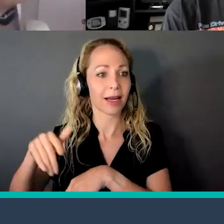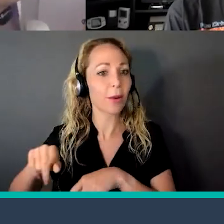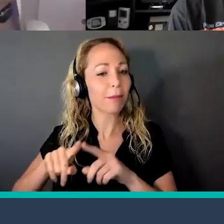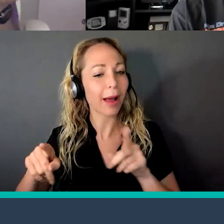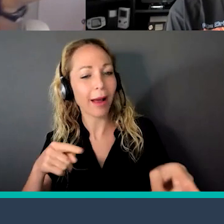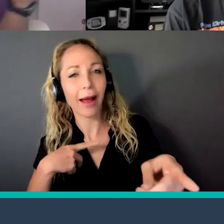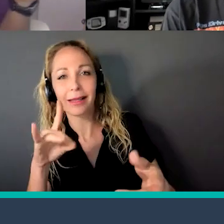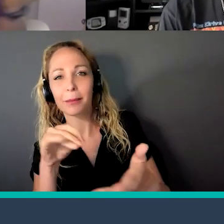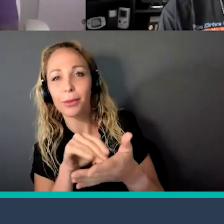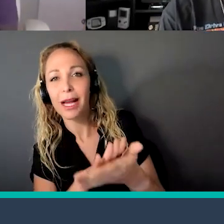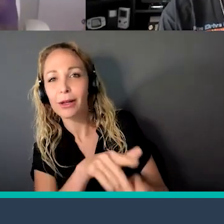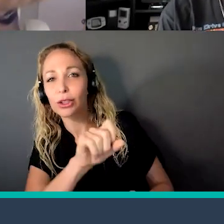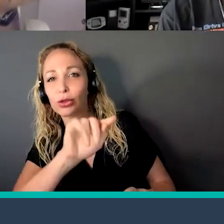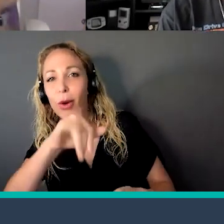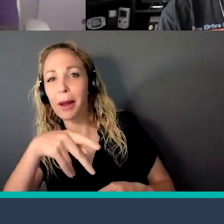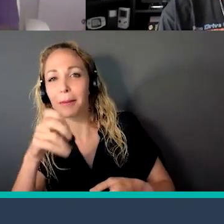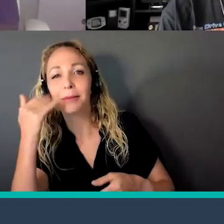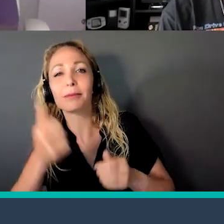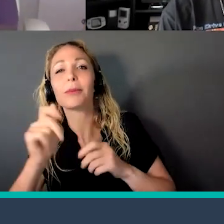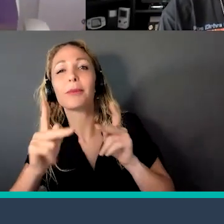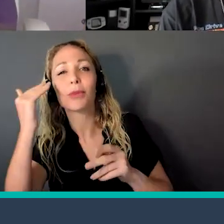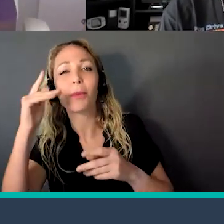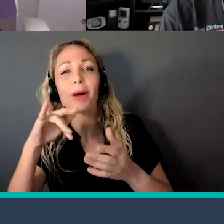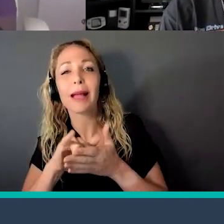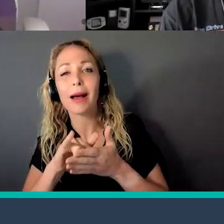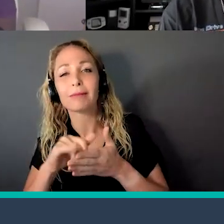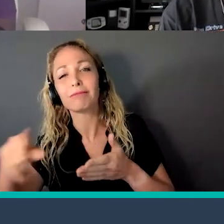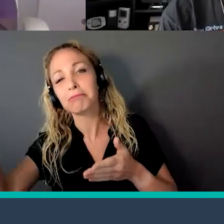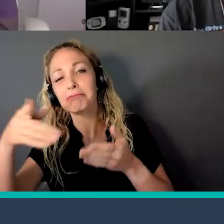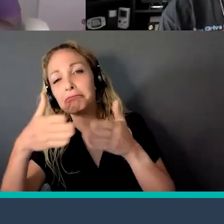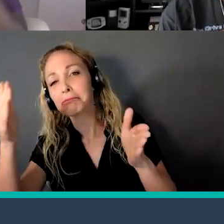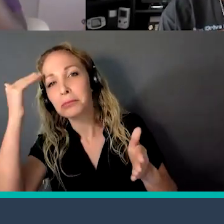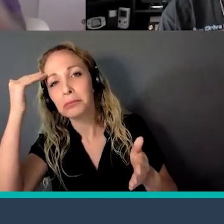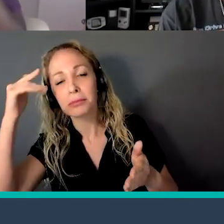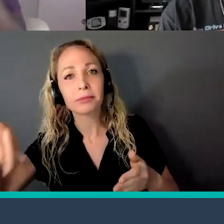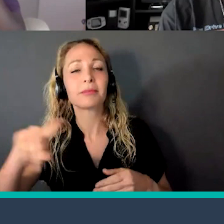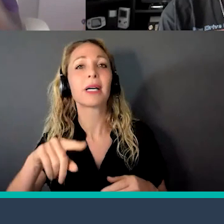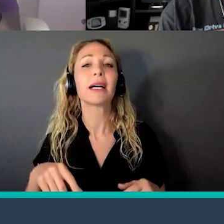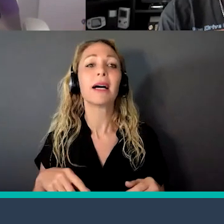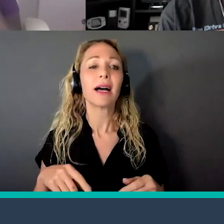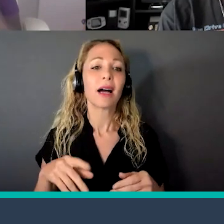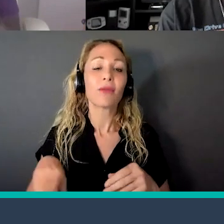THAT PEOPLE ARE AWARE OF. AND OF COURSE ALL OF OUR APPS TAP INTO THE SAME TABLE.